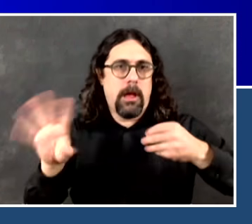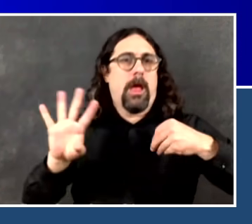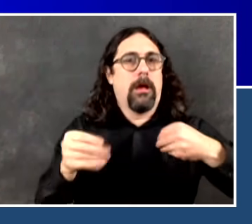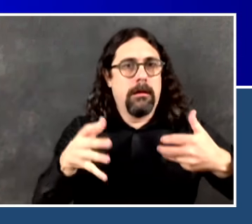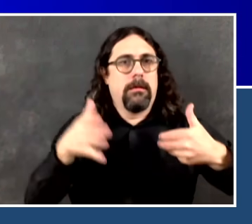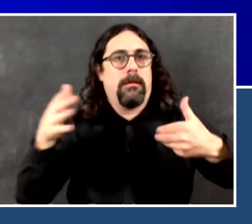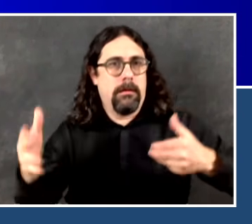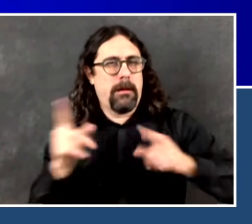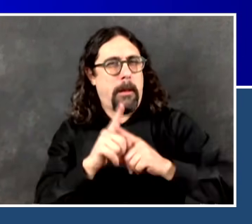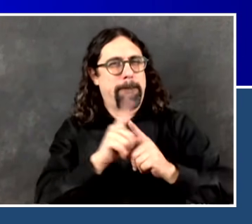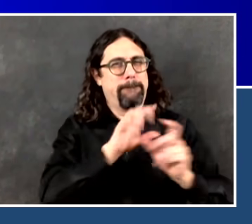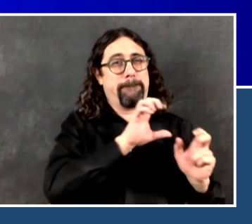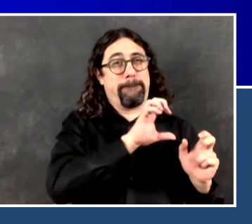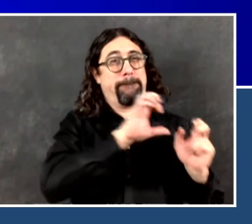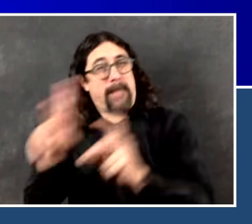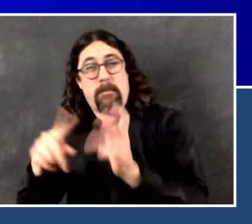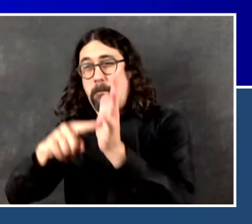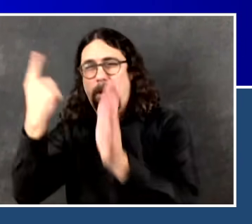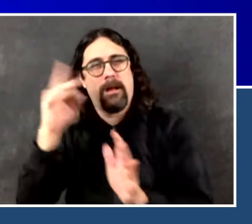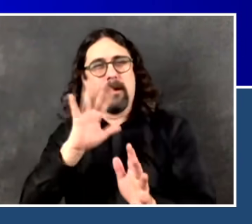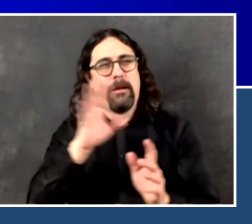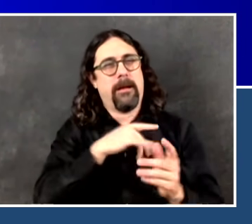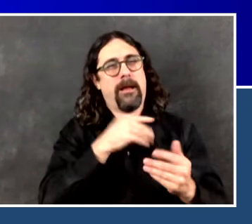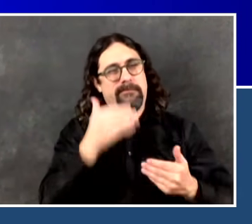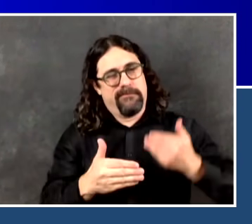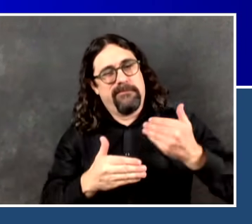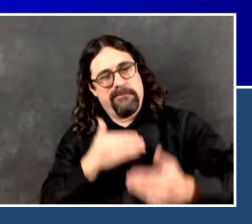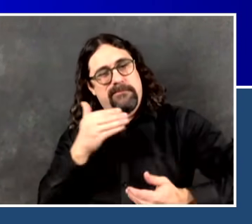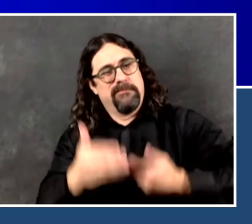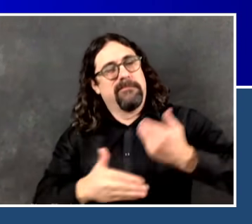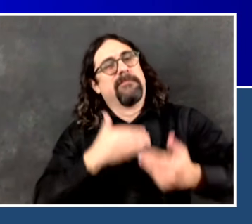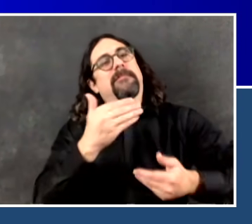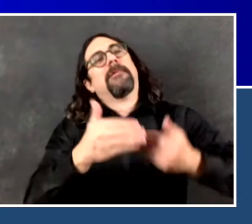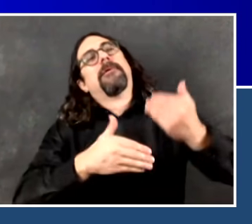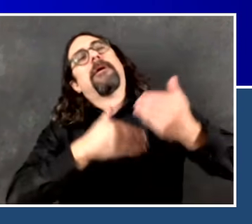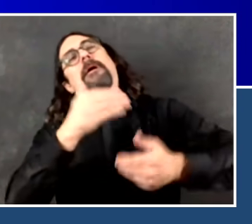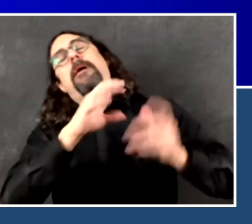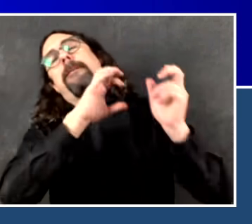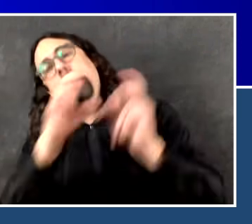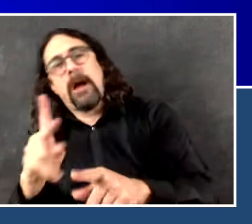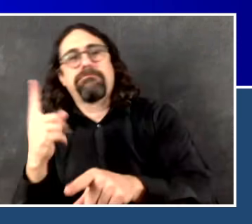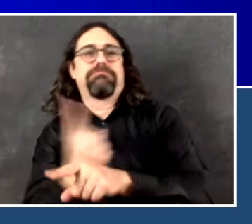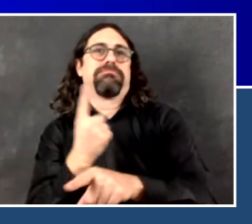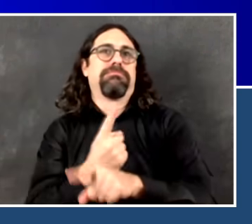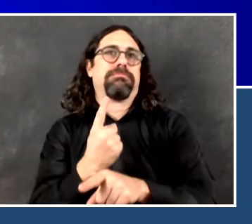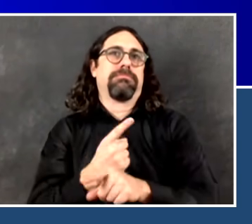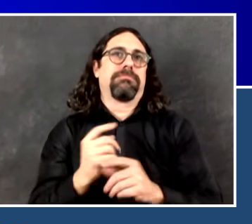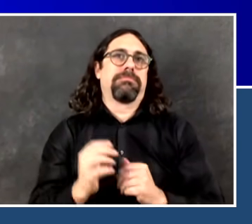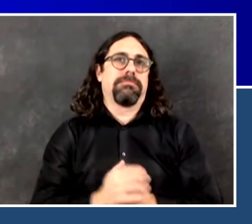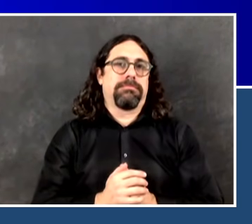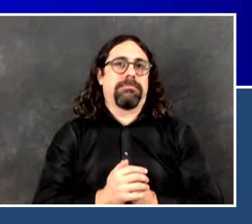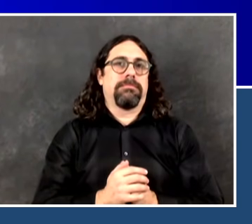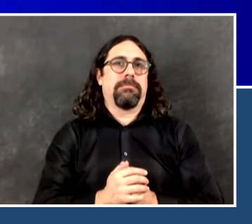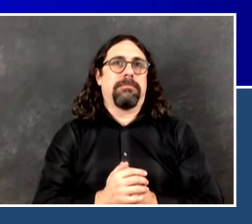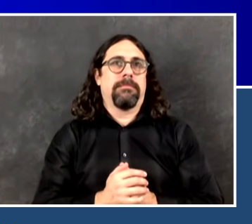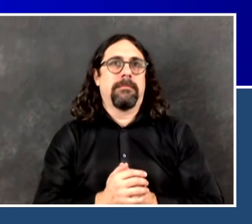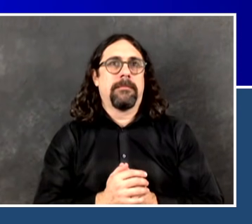THIS JOURNEY, AND TO HELP US IEMMDIATELY, I AM GOING TO BRING TOGETHER PEOPLE WHO REALLY KNOW THEIR